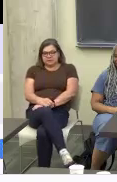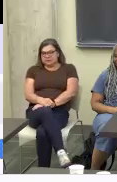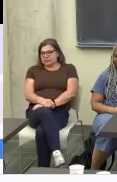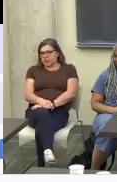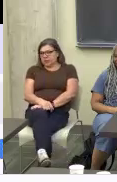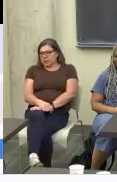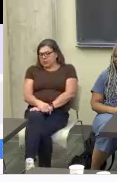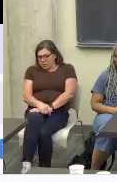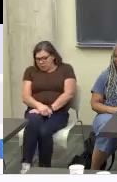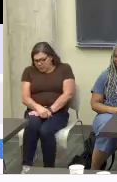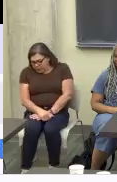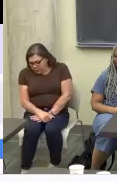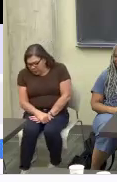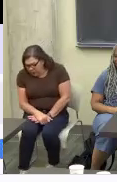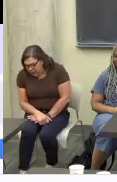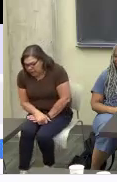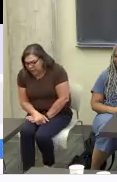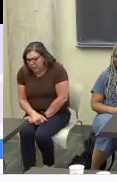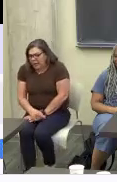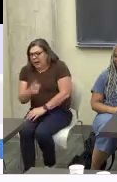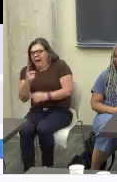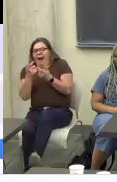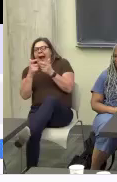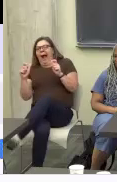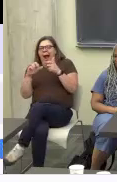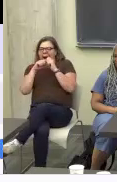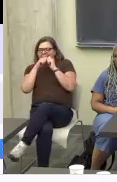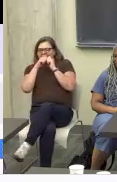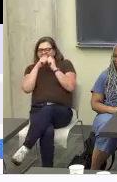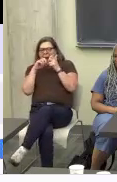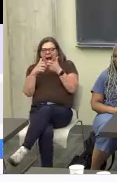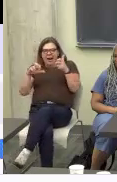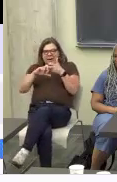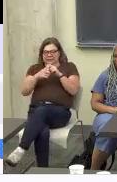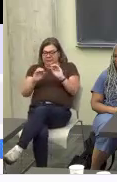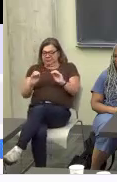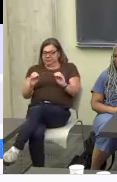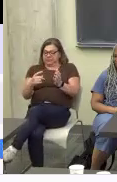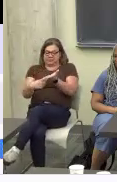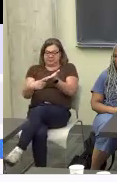One of the Big problems. I don't think anybody's really… discussed it here.